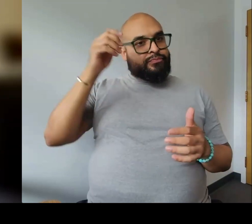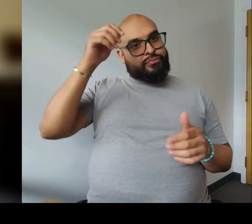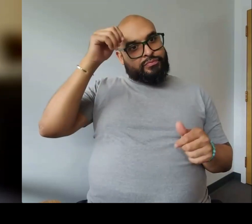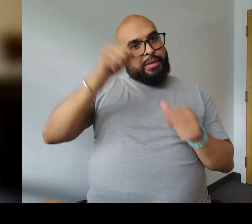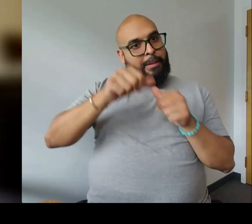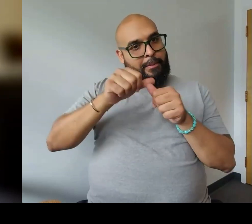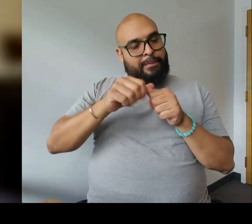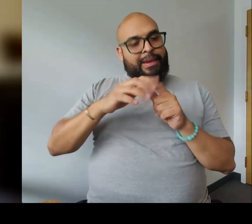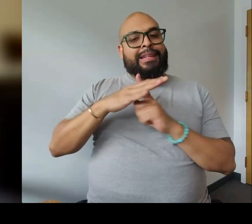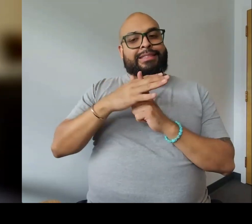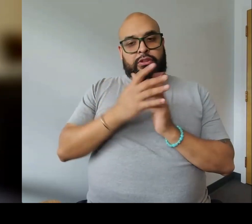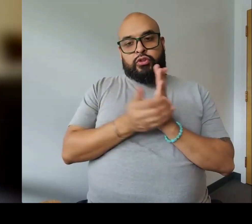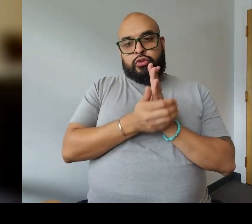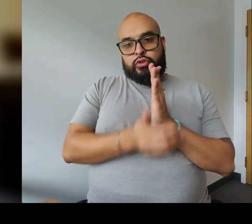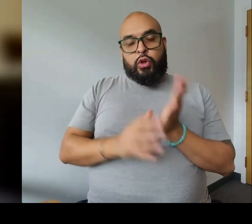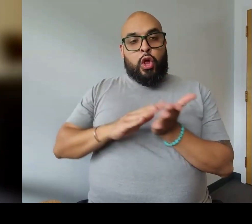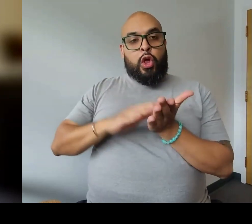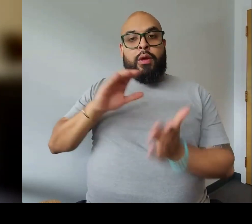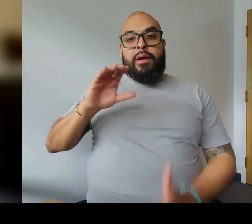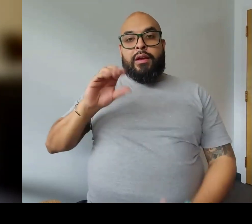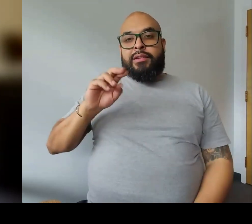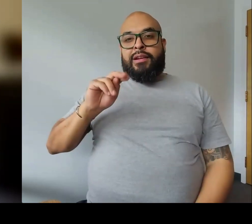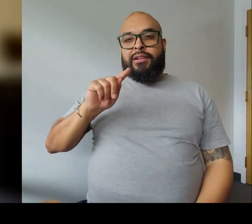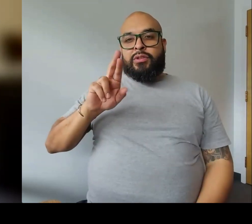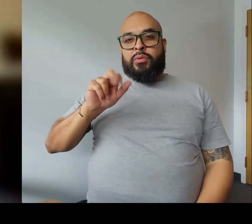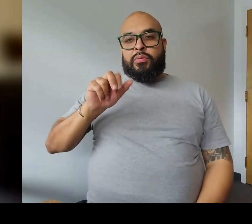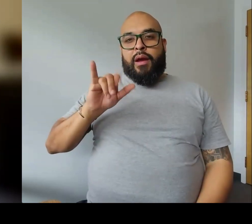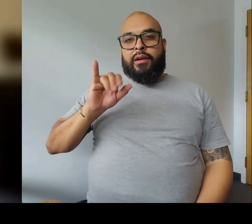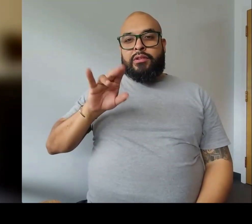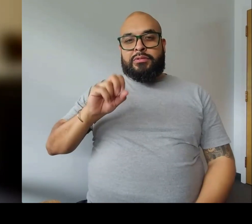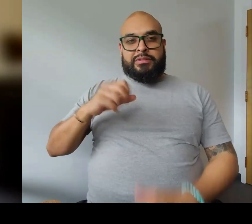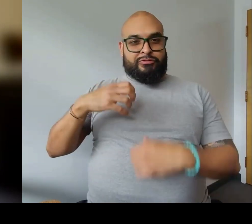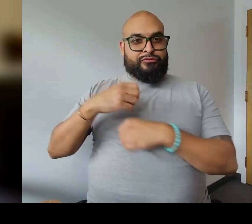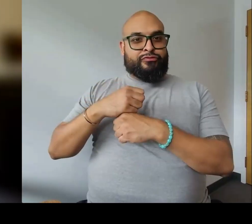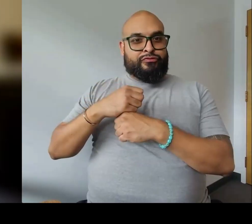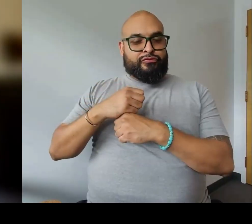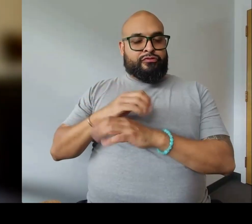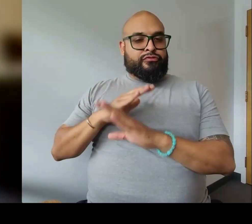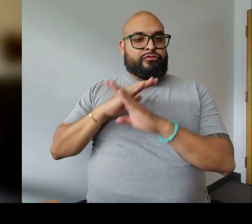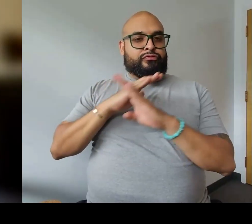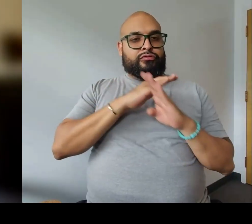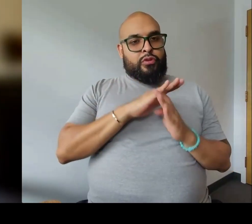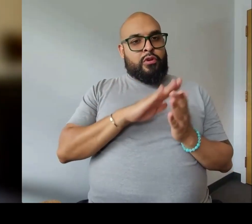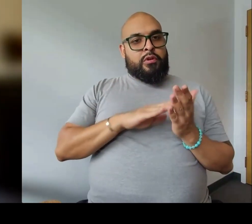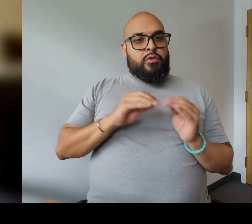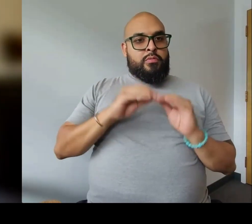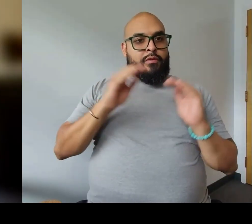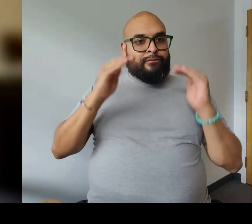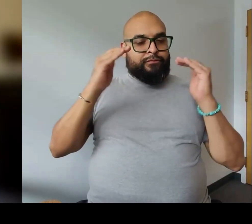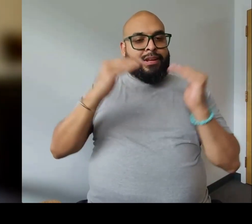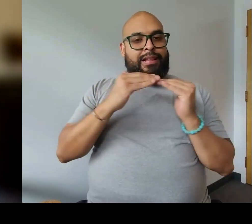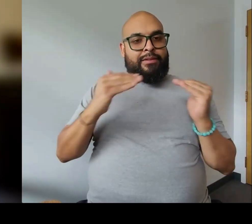Then learning contractions at a higher level is often very complicated. The whole process is just more convoluted than reading texts.